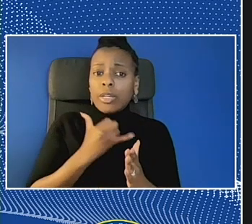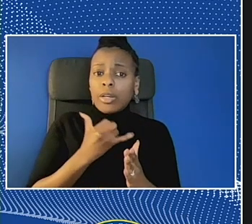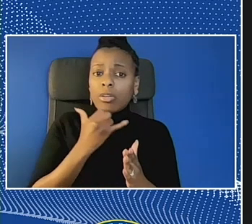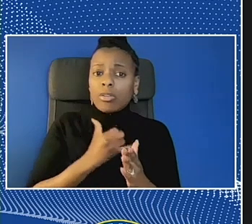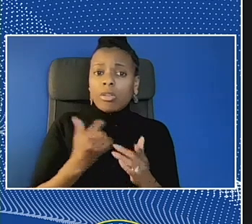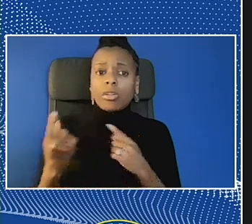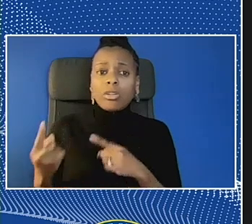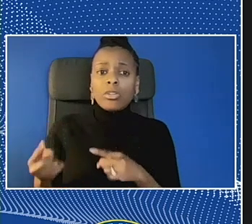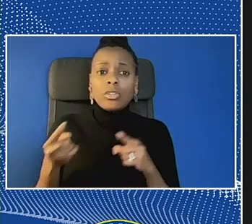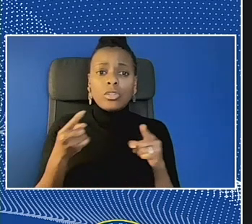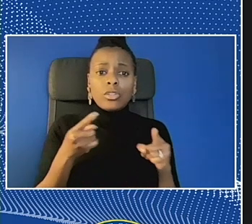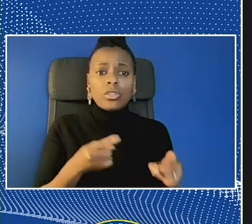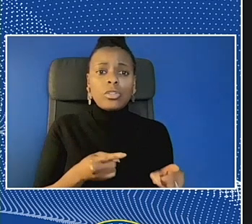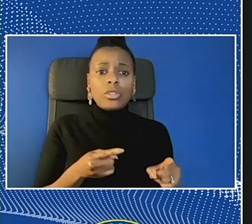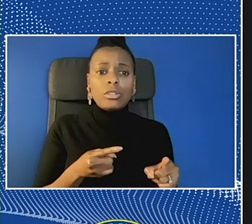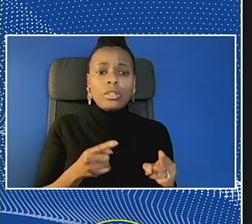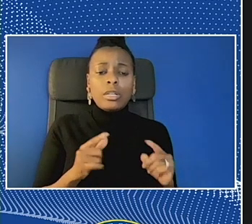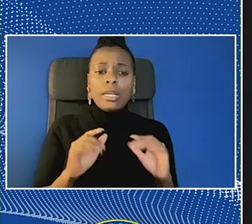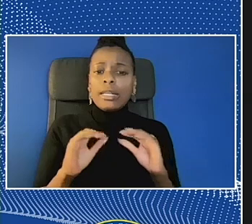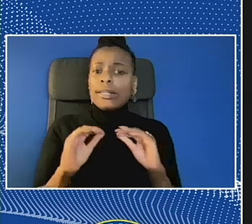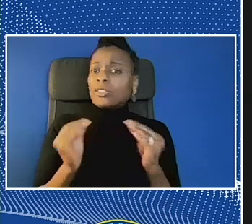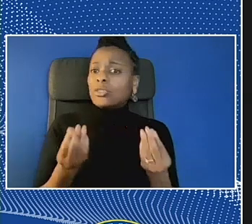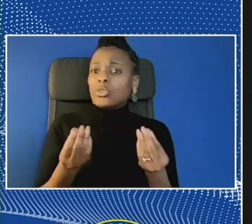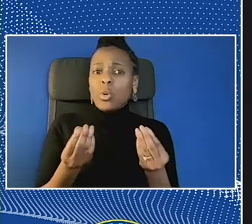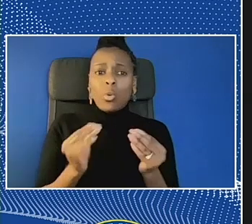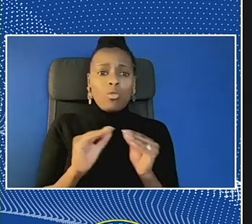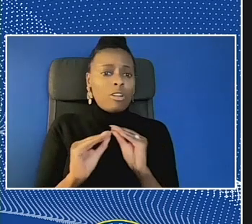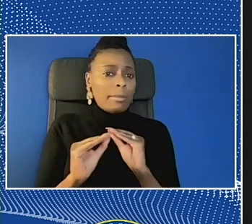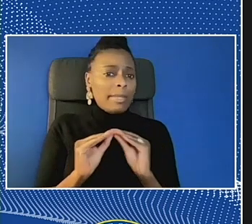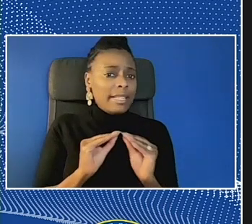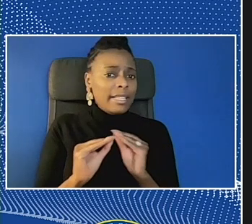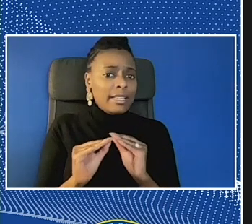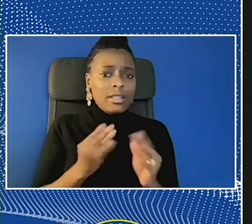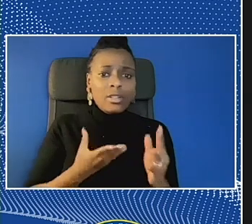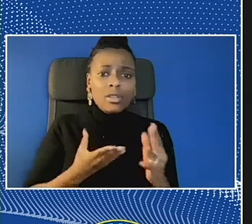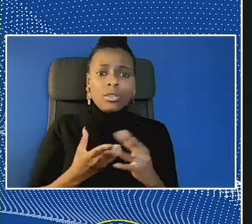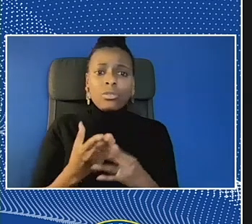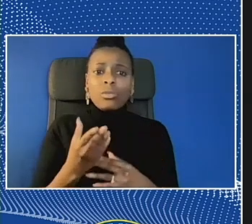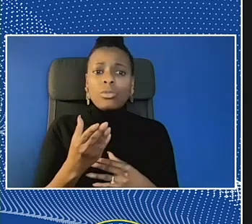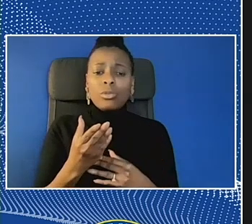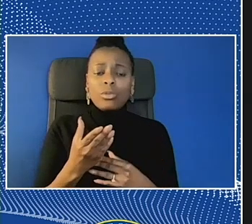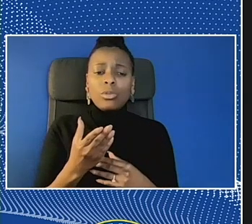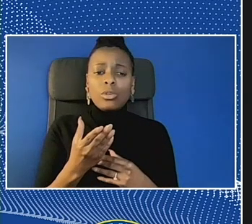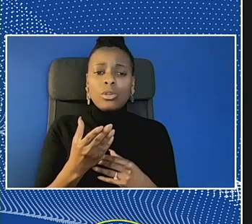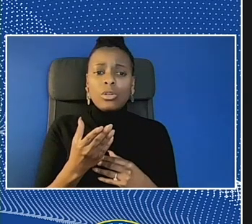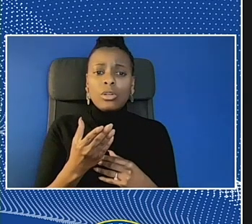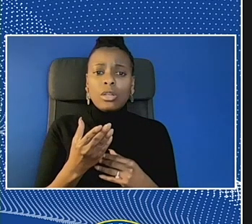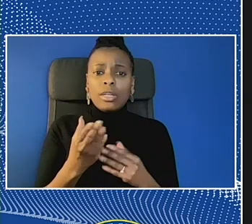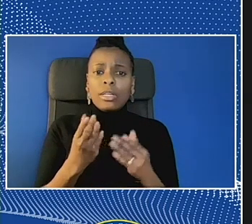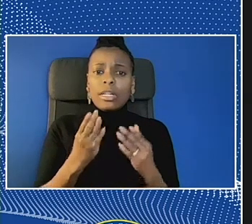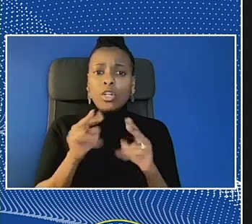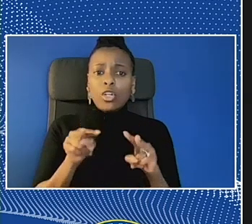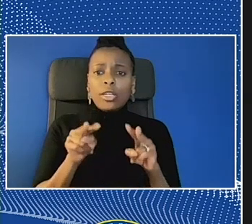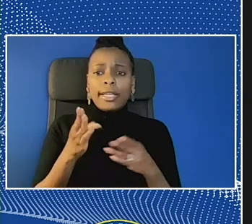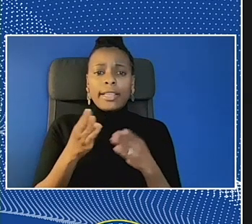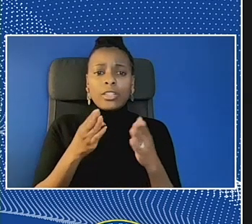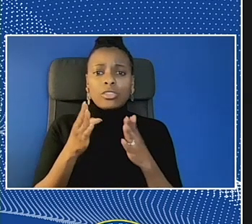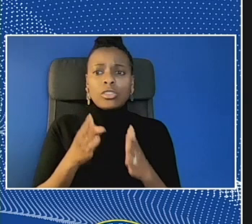There is no remedy for that through looking at the service error, but that we